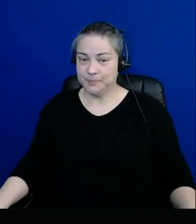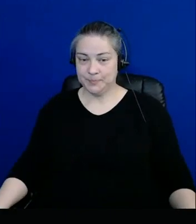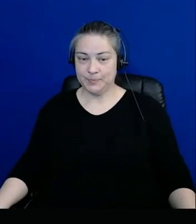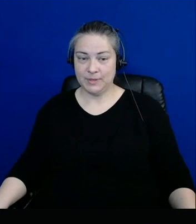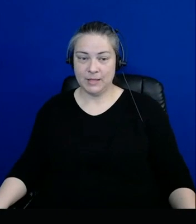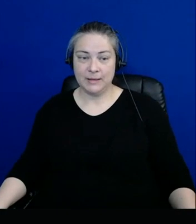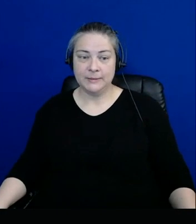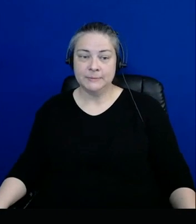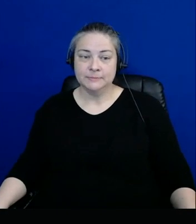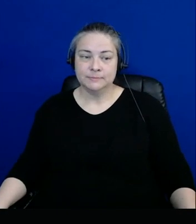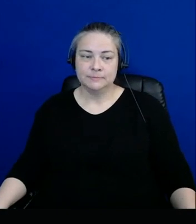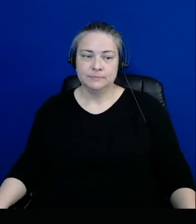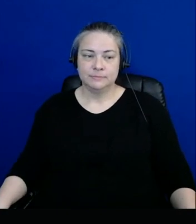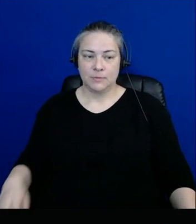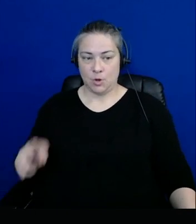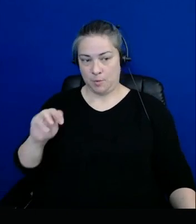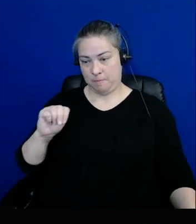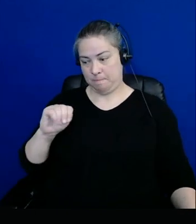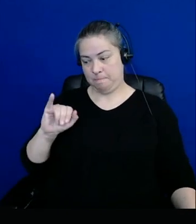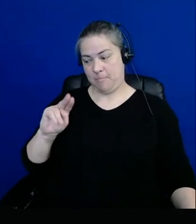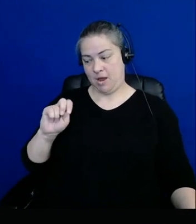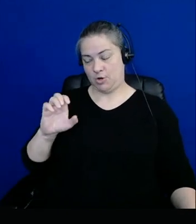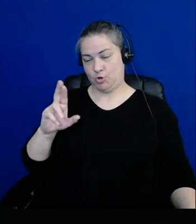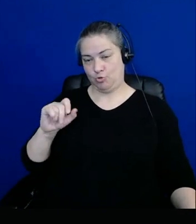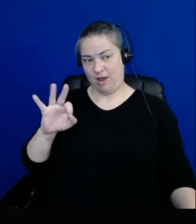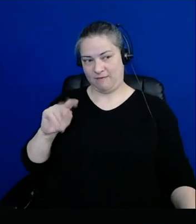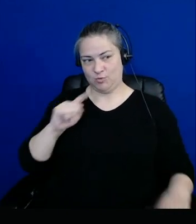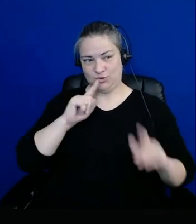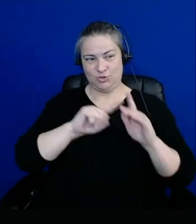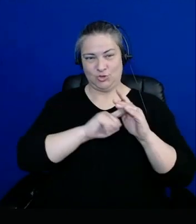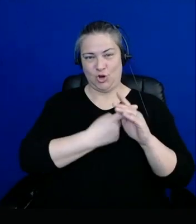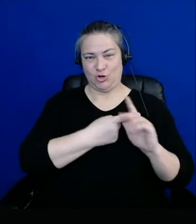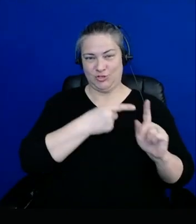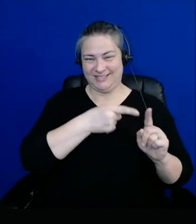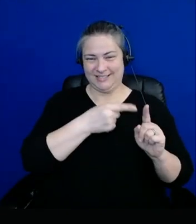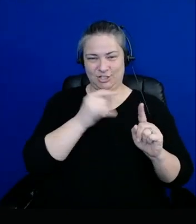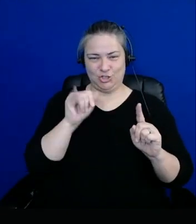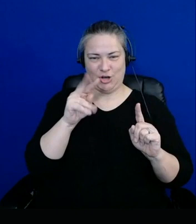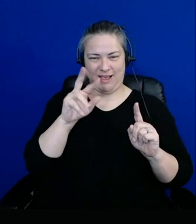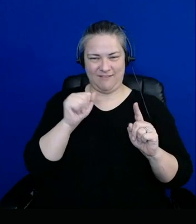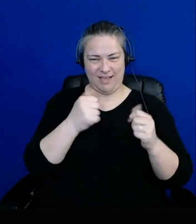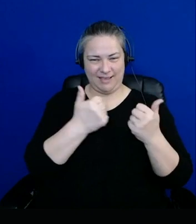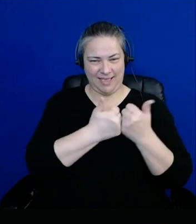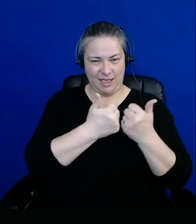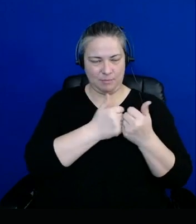Minecraft has grown from the original Java game to a franchise of multiple codebases